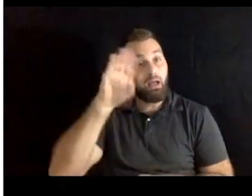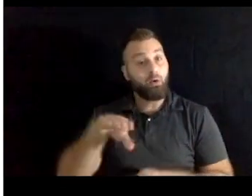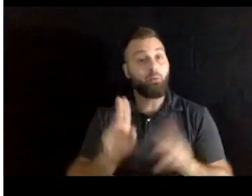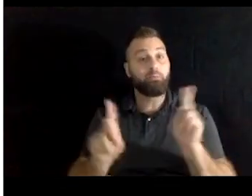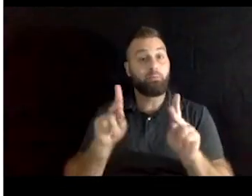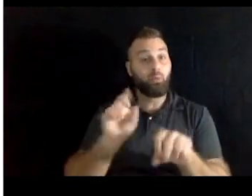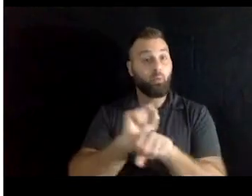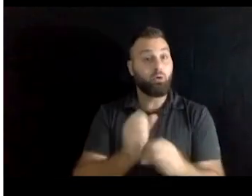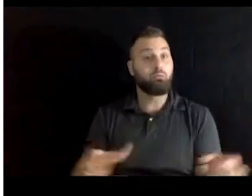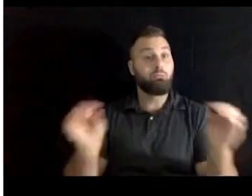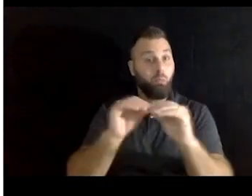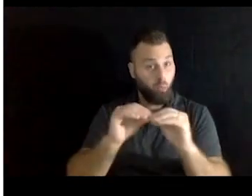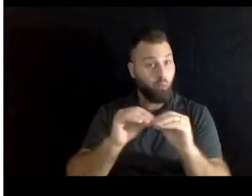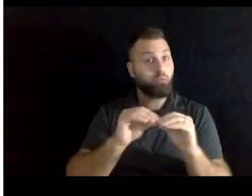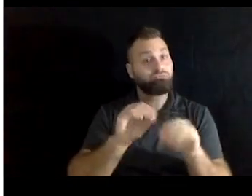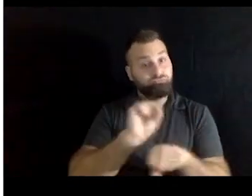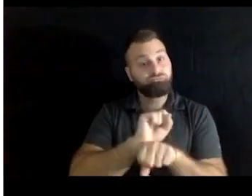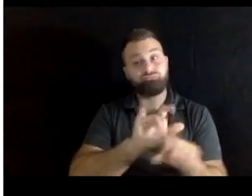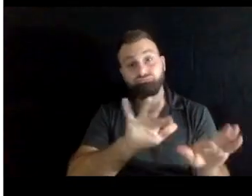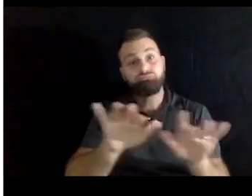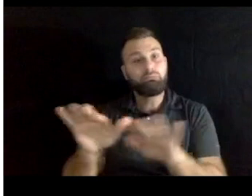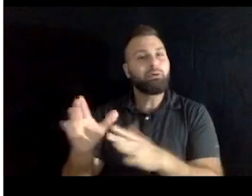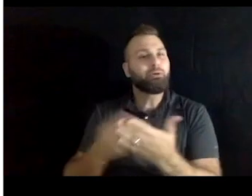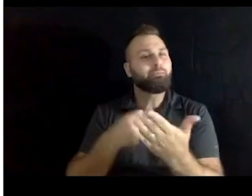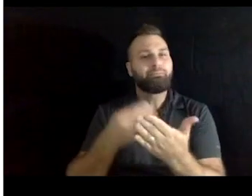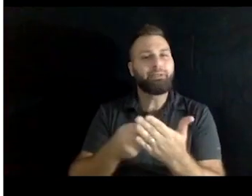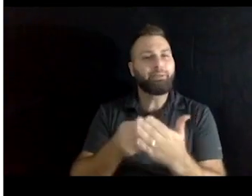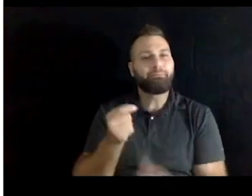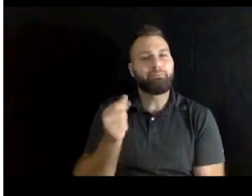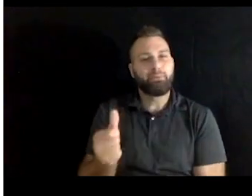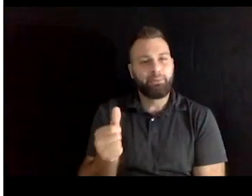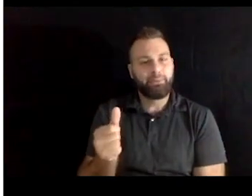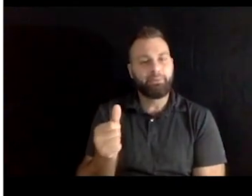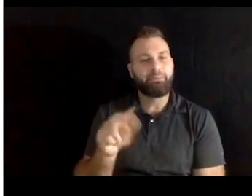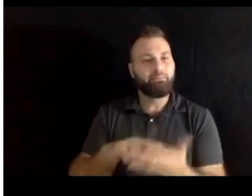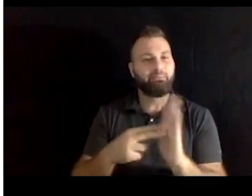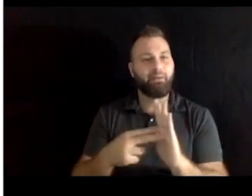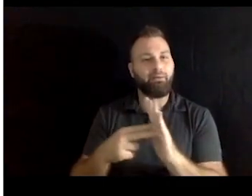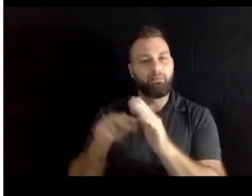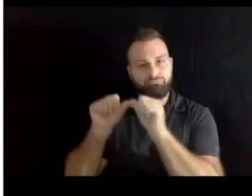They weren't working and earning enough that they were leaving the program.